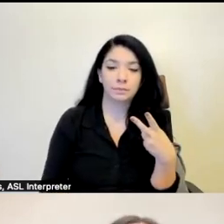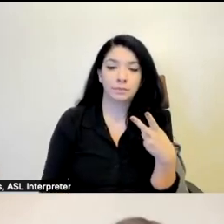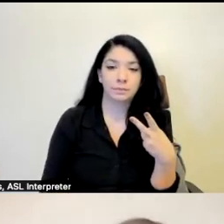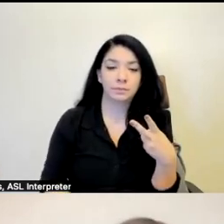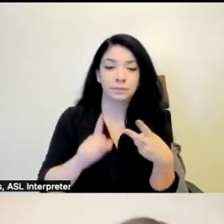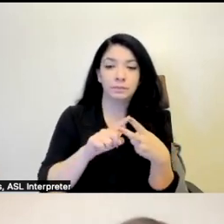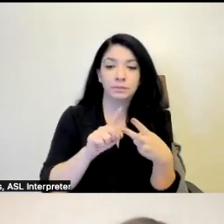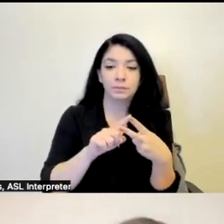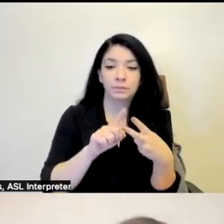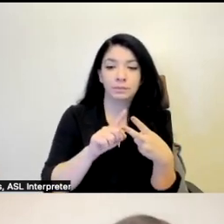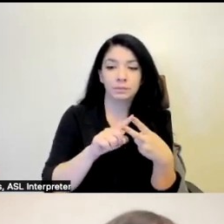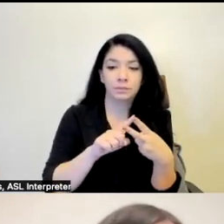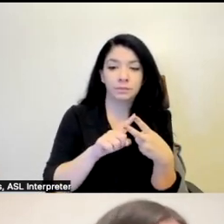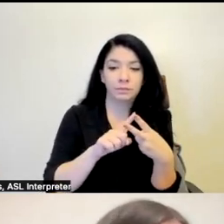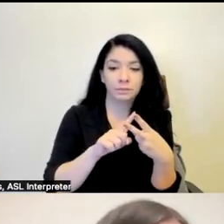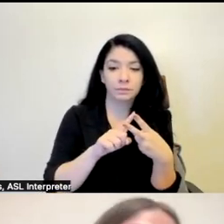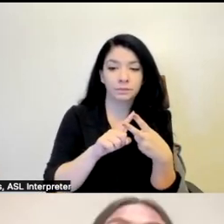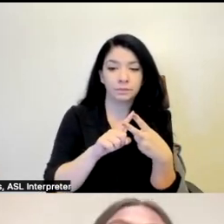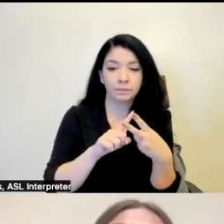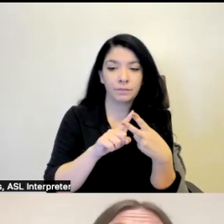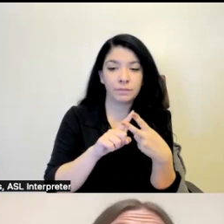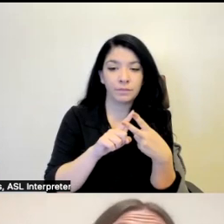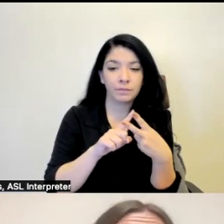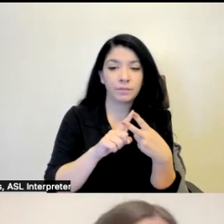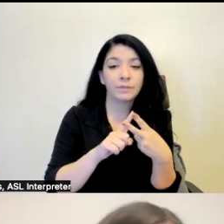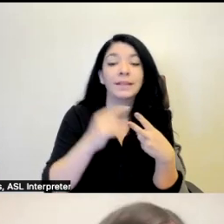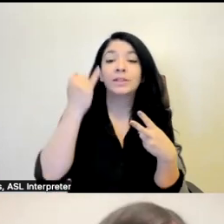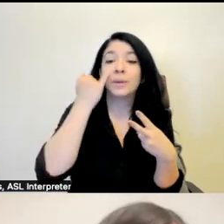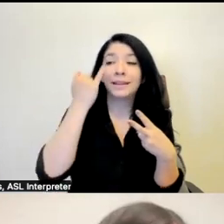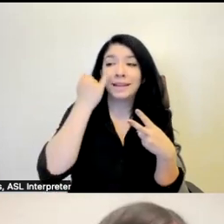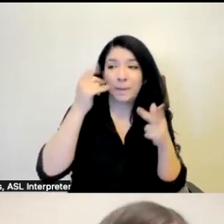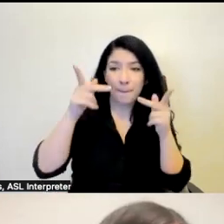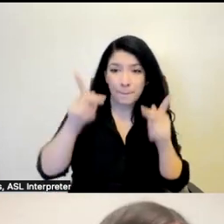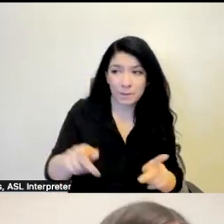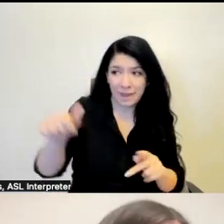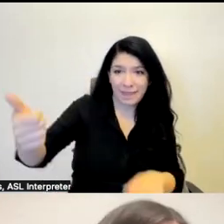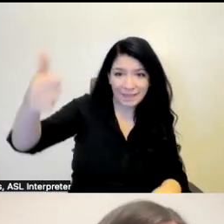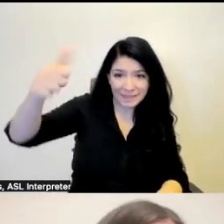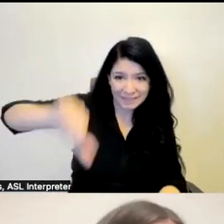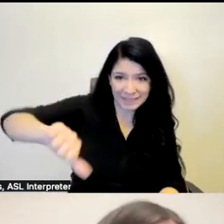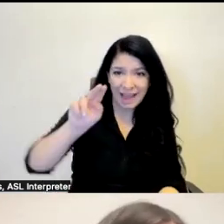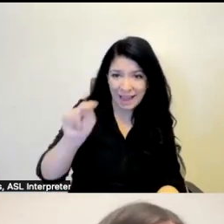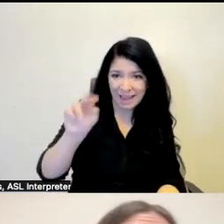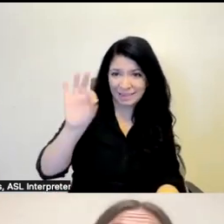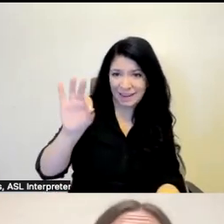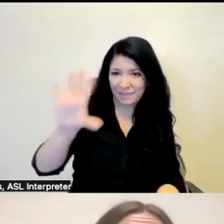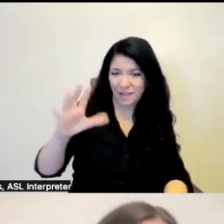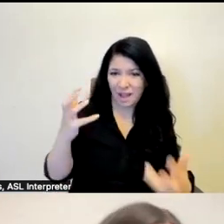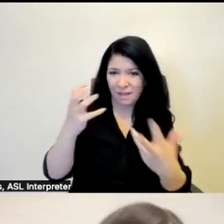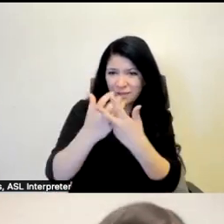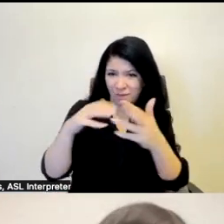if a healthcare provider is denying an N-95 masking accommodation, are they required to give